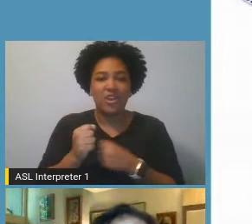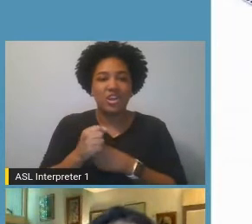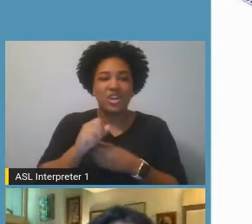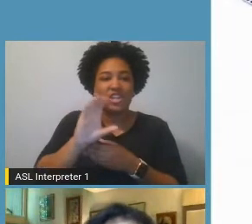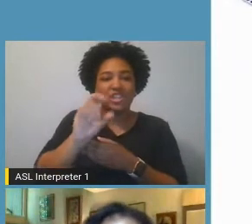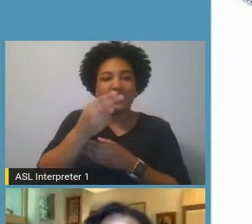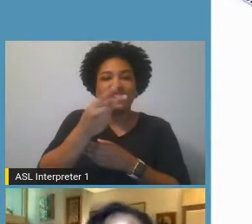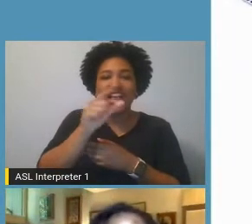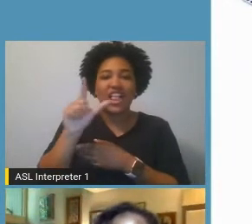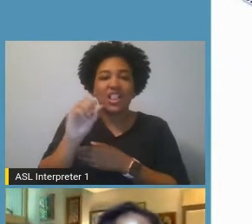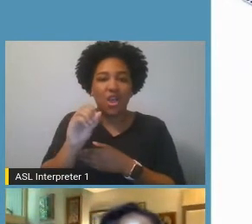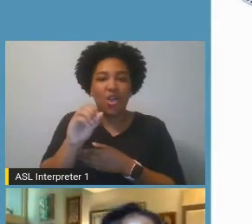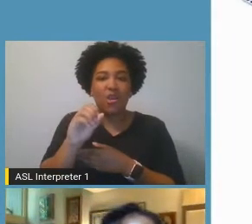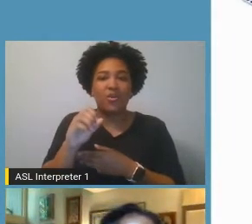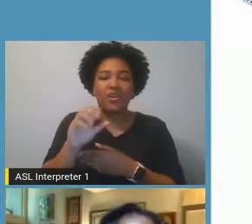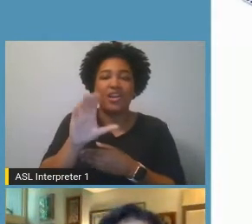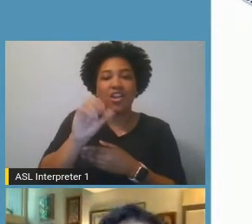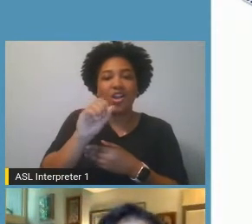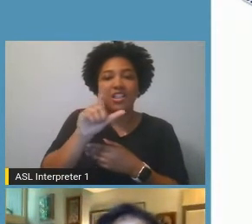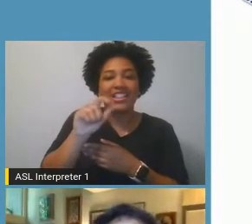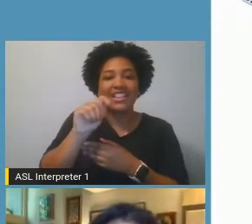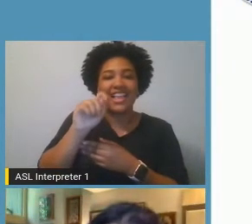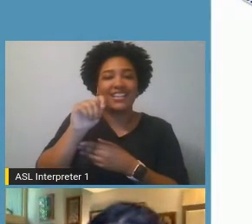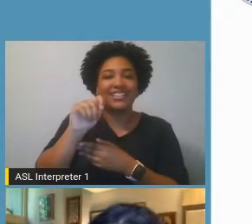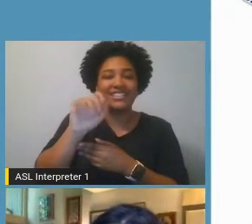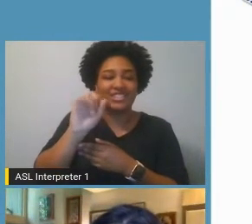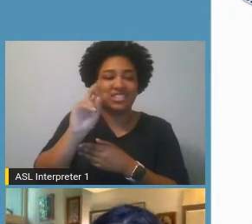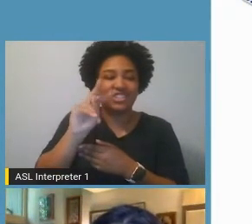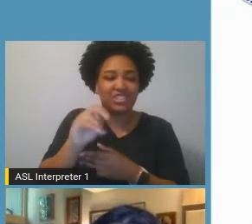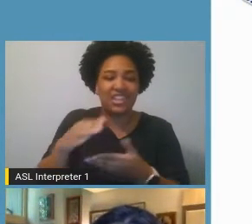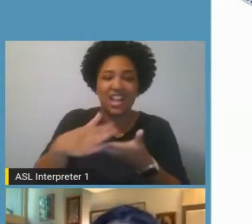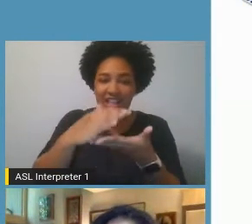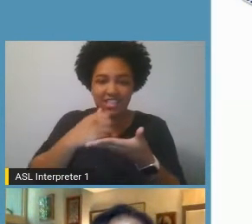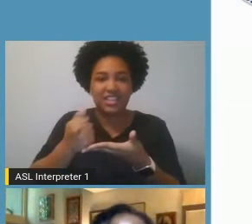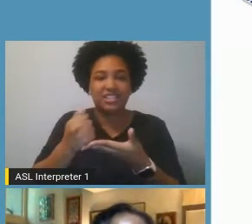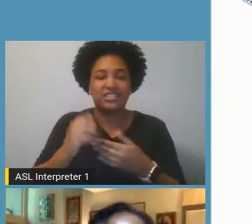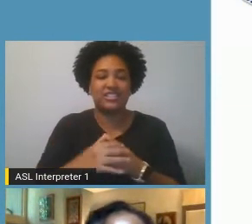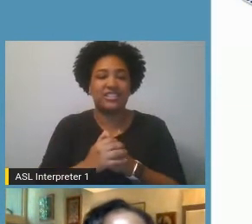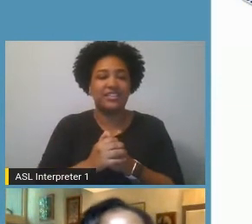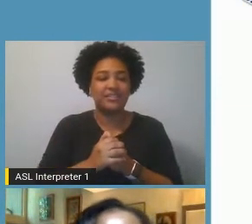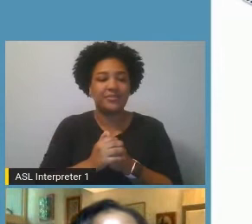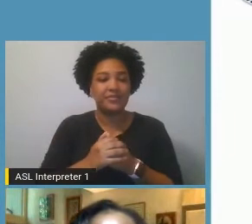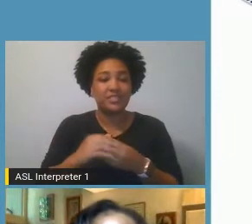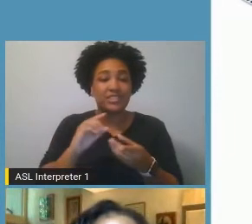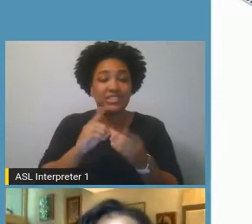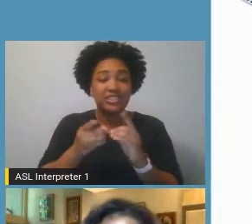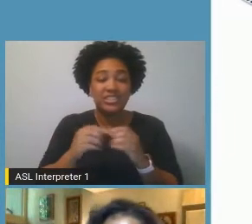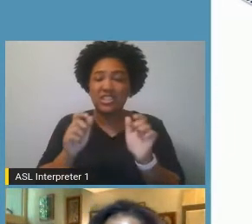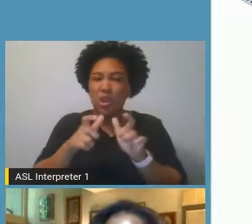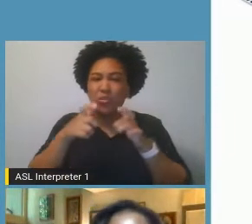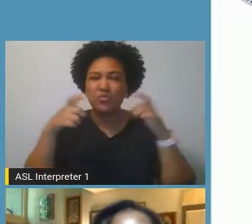interesting collection that we have amassed so digitization is a large part of that we do a lot